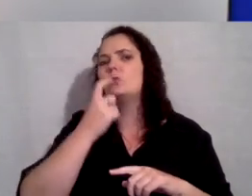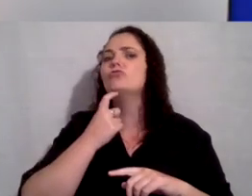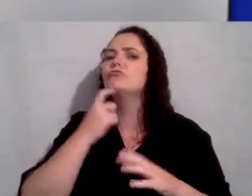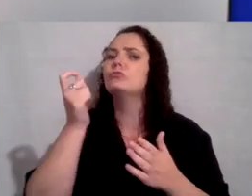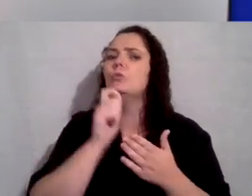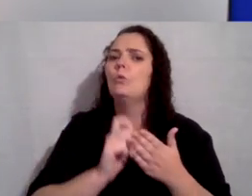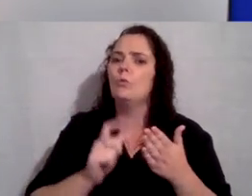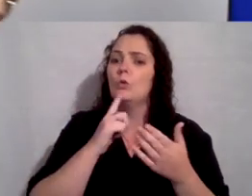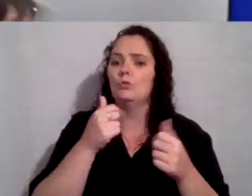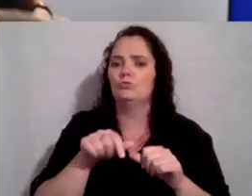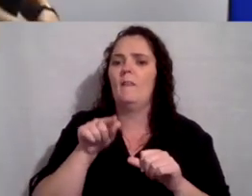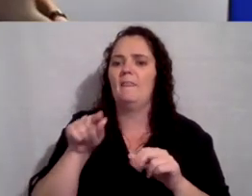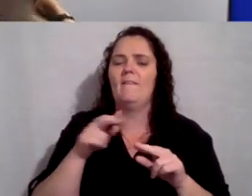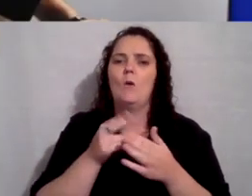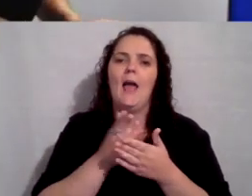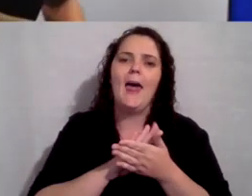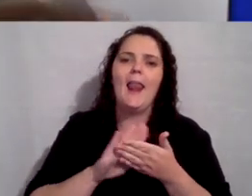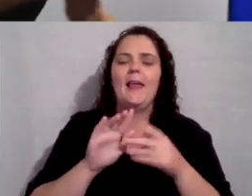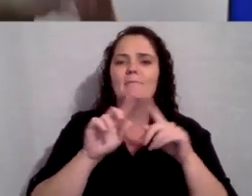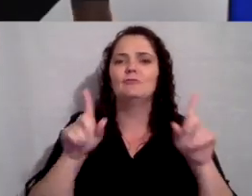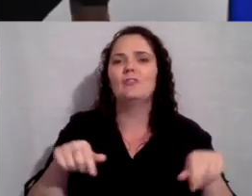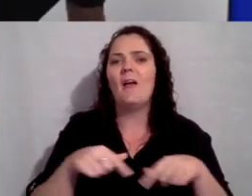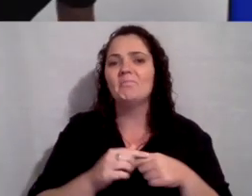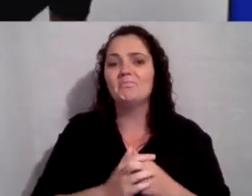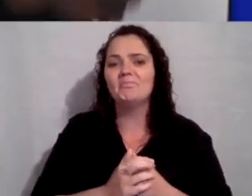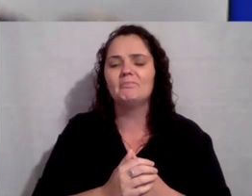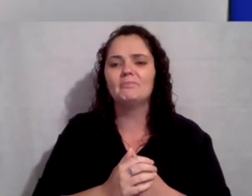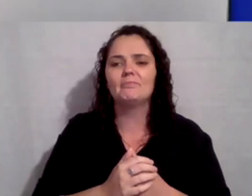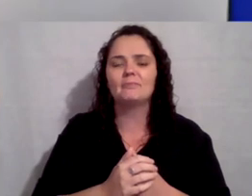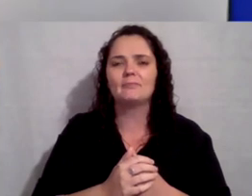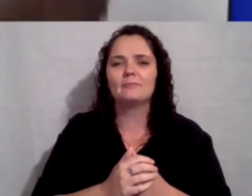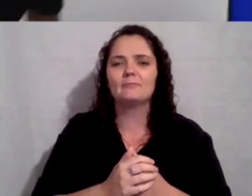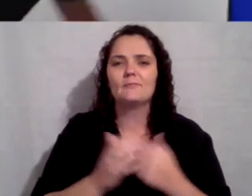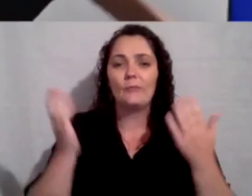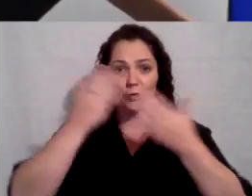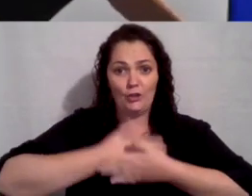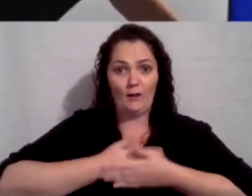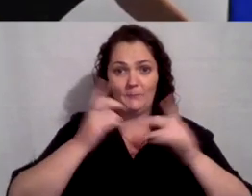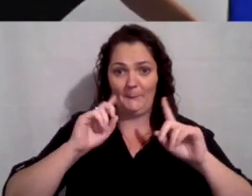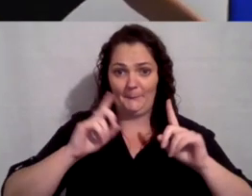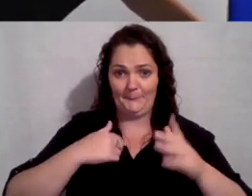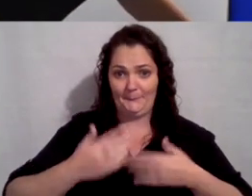very clean, so I just wanted to point that out quickly too. As we go through tonight what you'll see me using